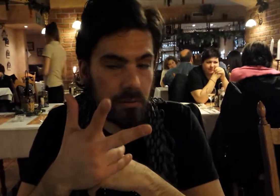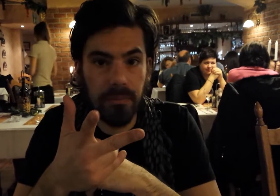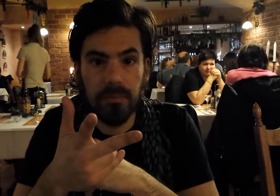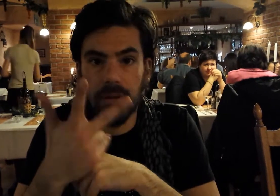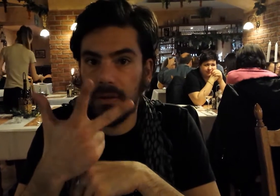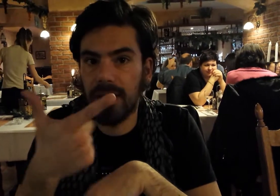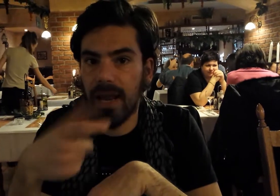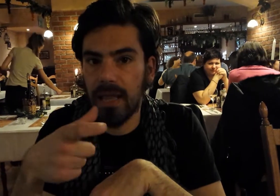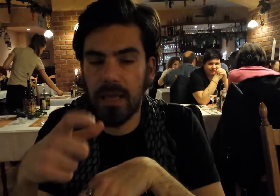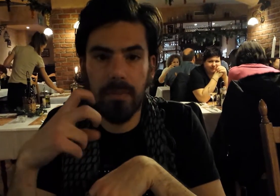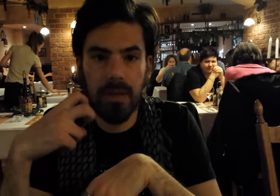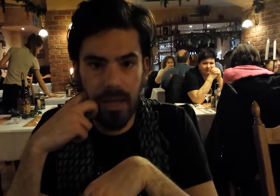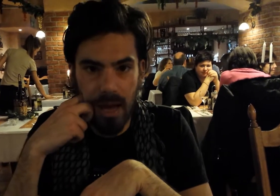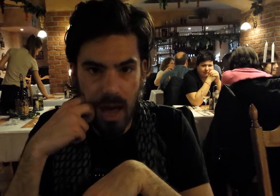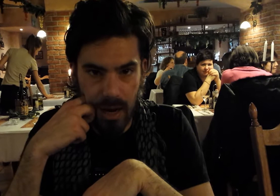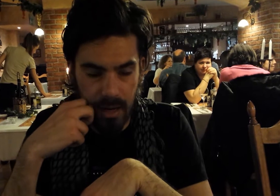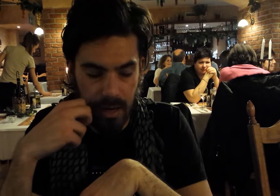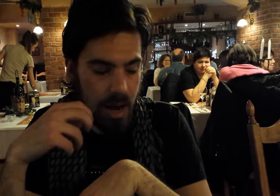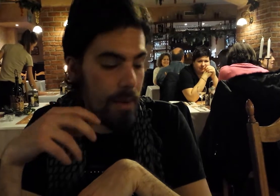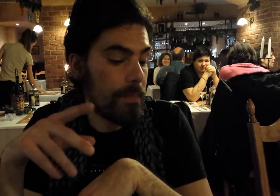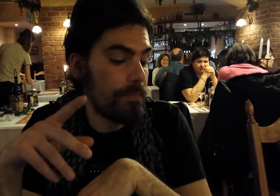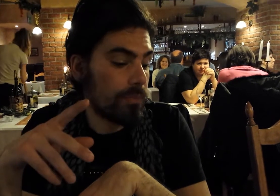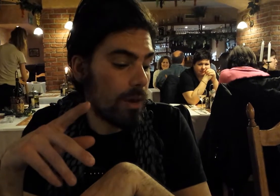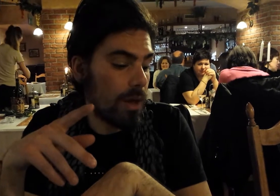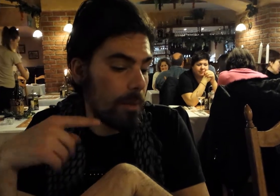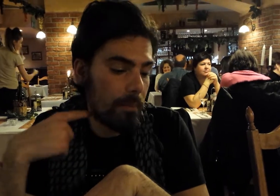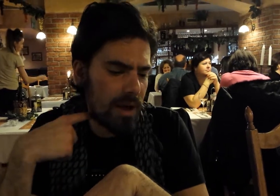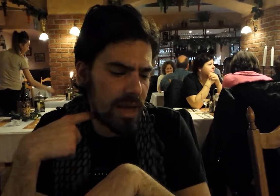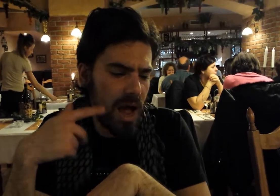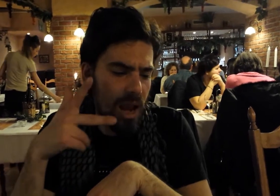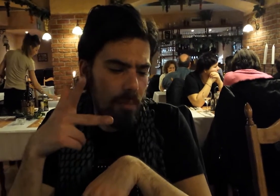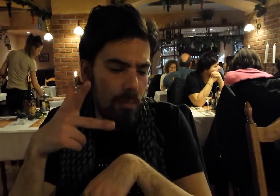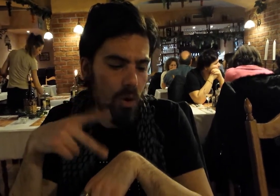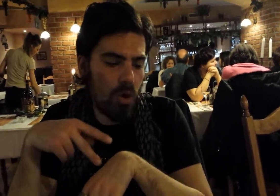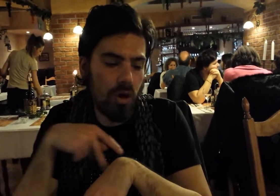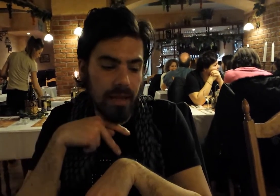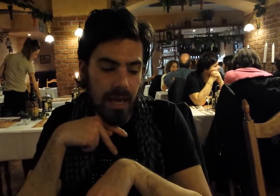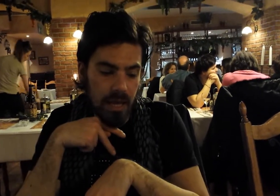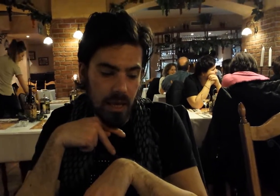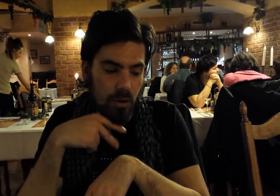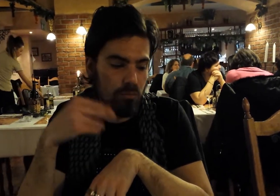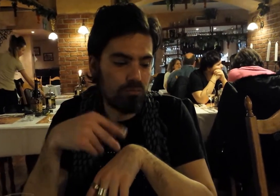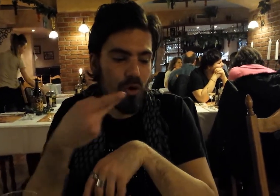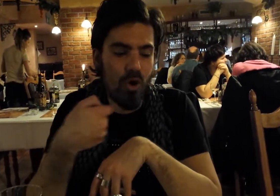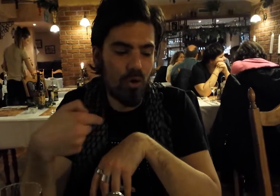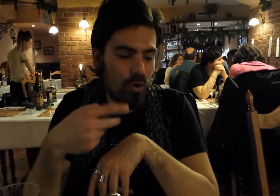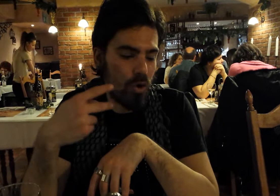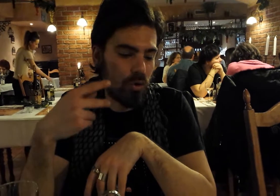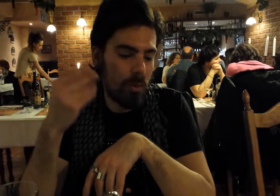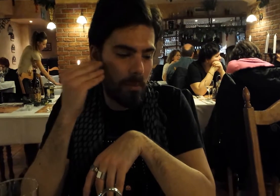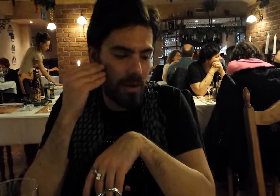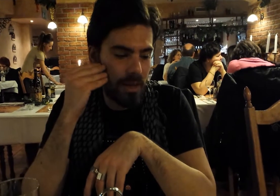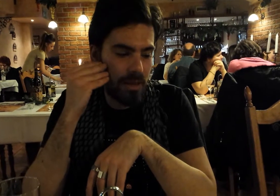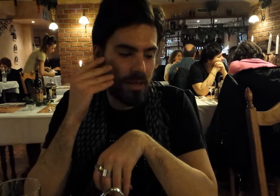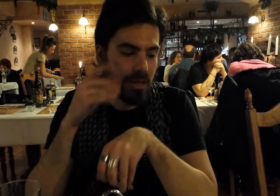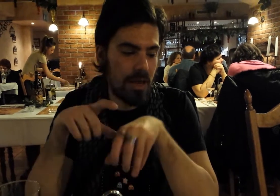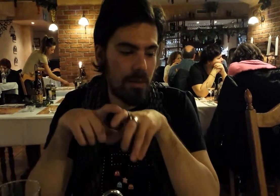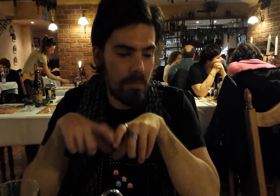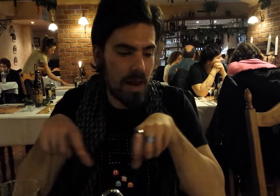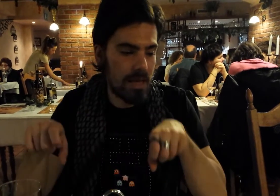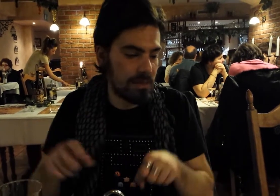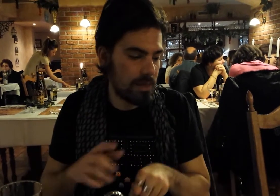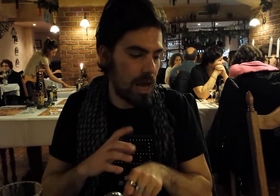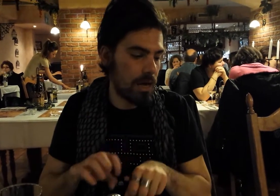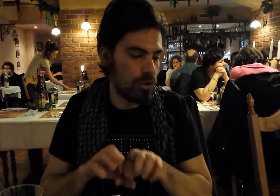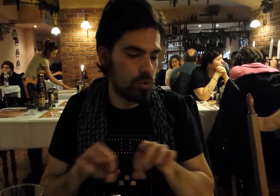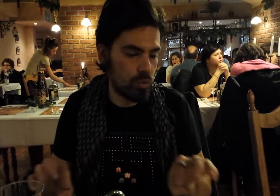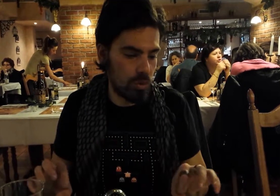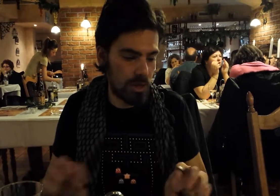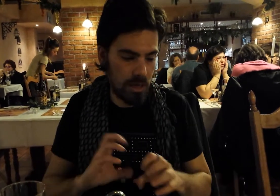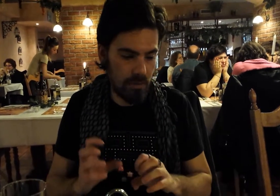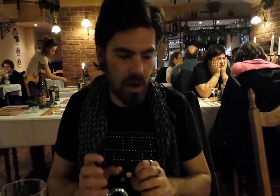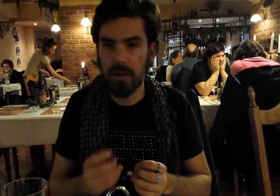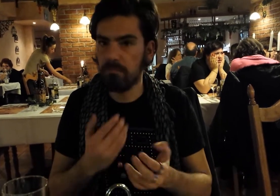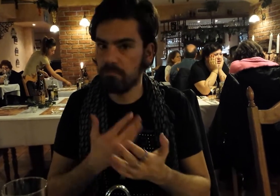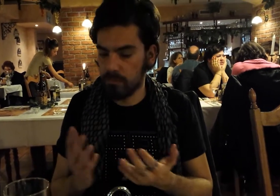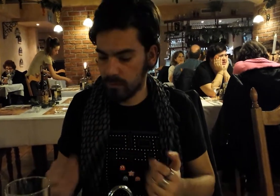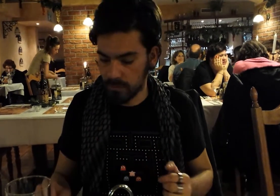three types of meat, pork, chicken, turkey, with a side of fries, eggplant, zucchini and many, let's try it